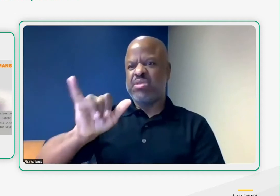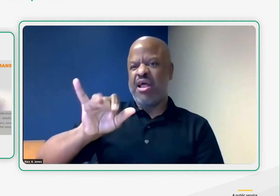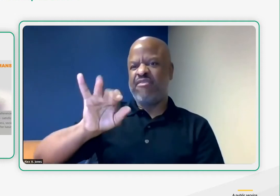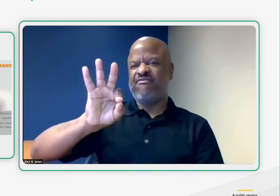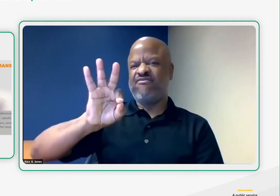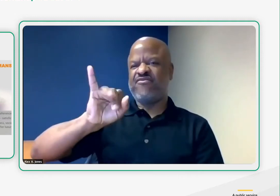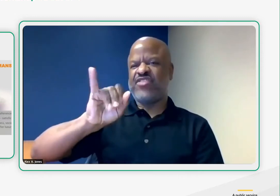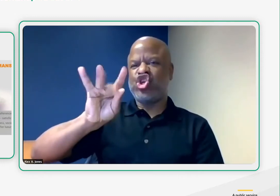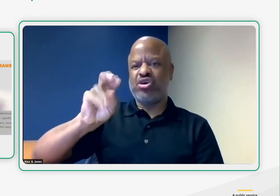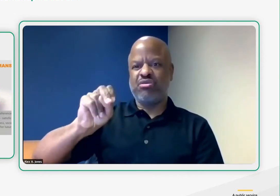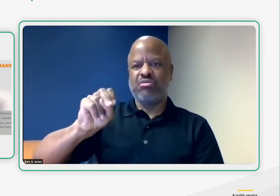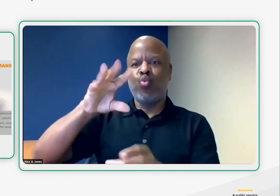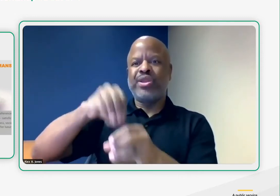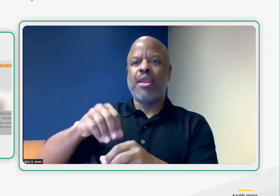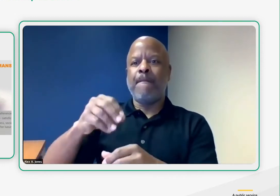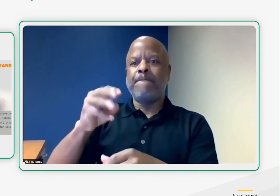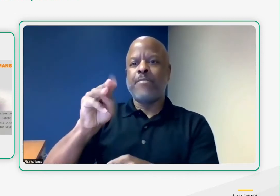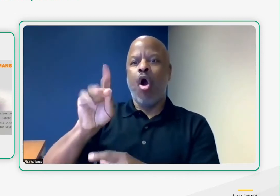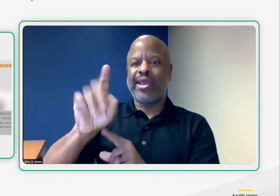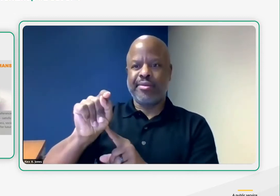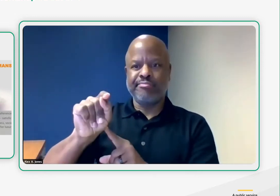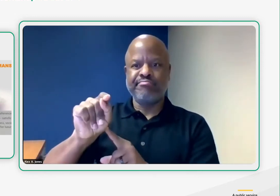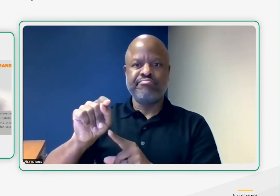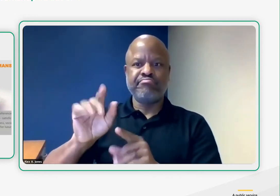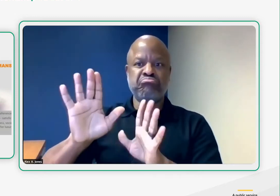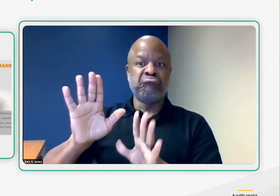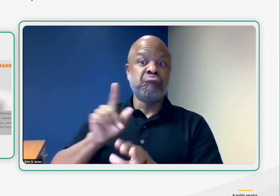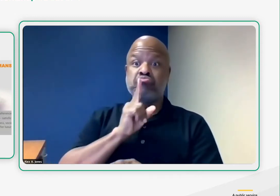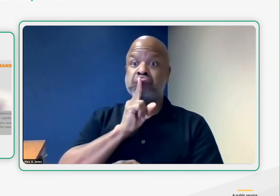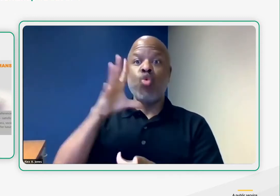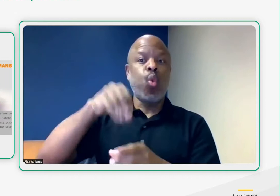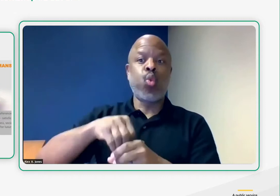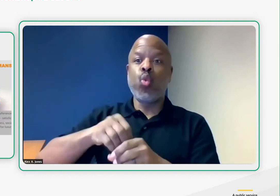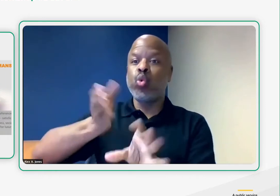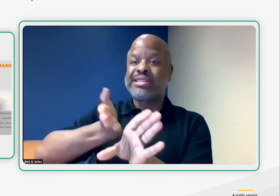and how that functions within the market,